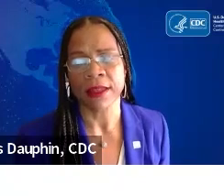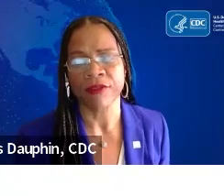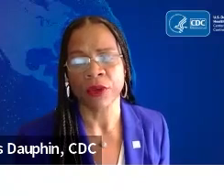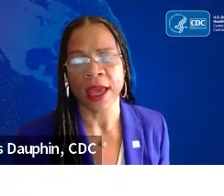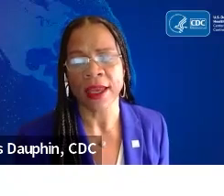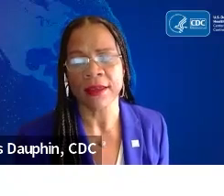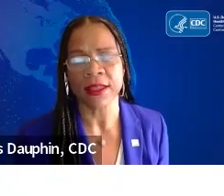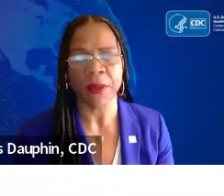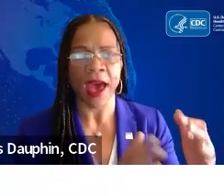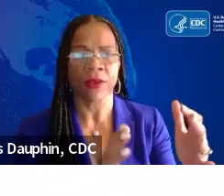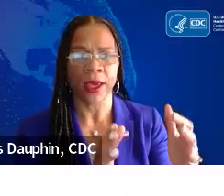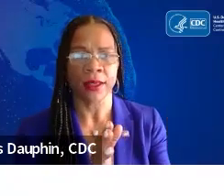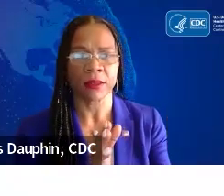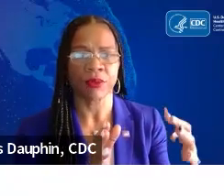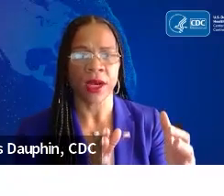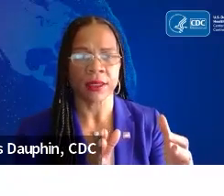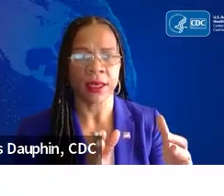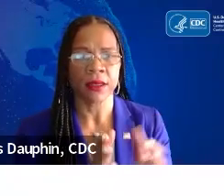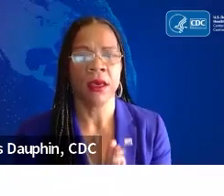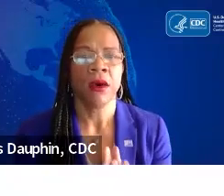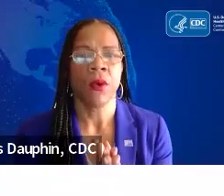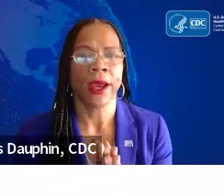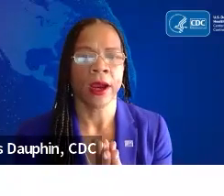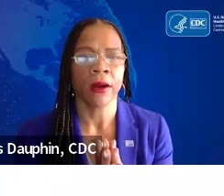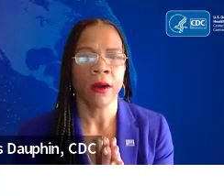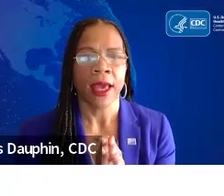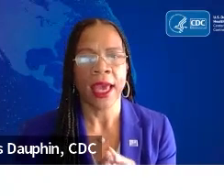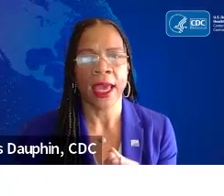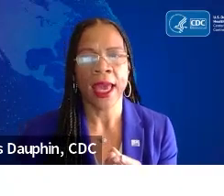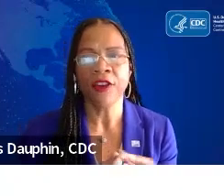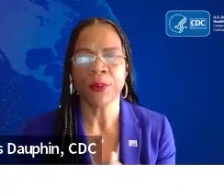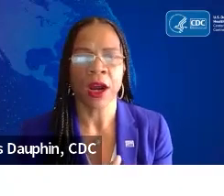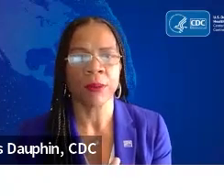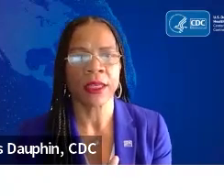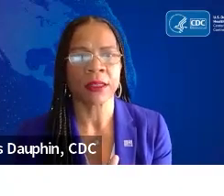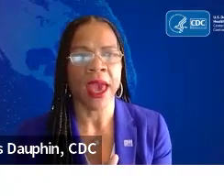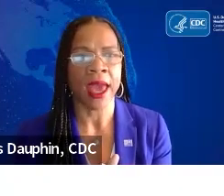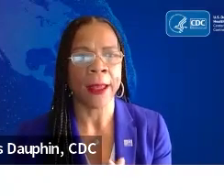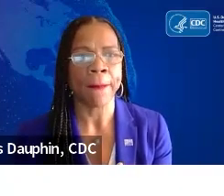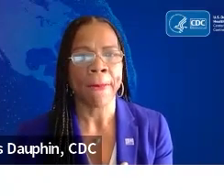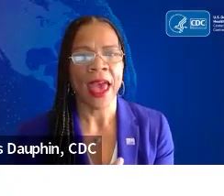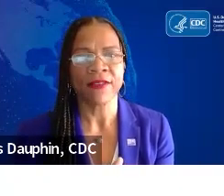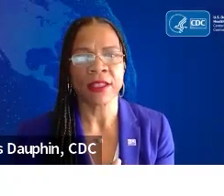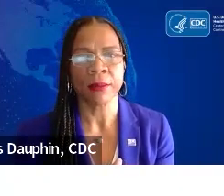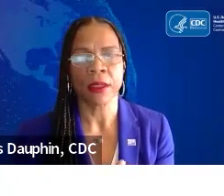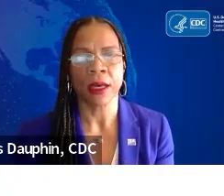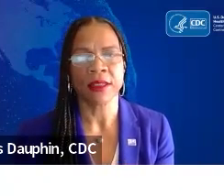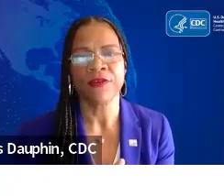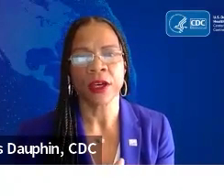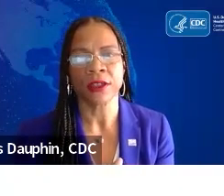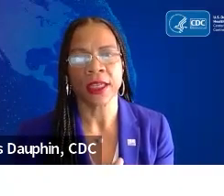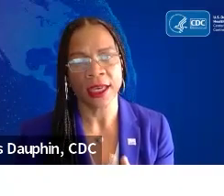they've created this pathways process where a health department may have some difficulty